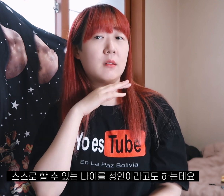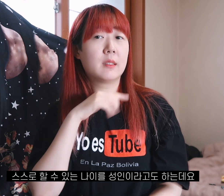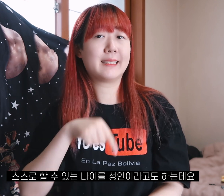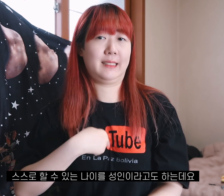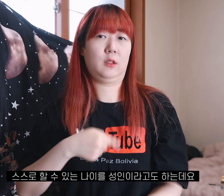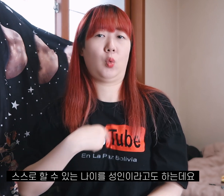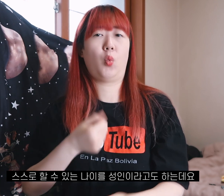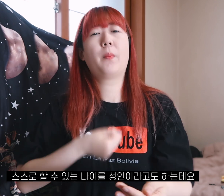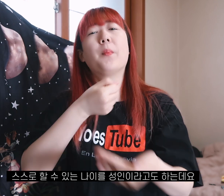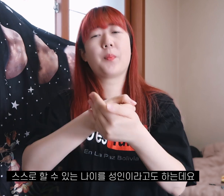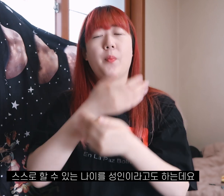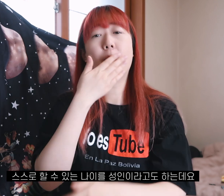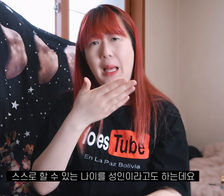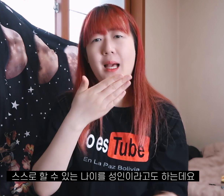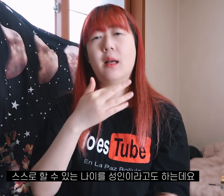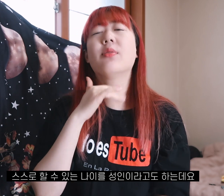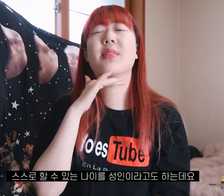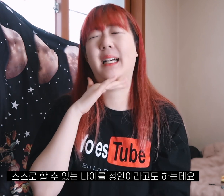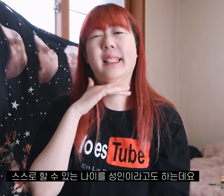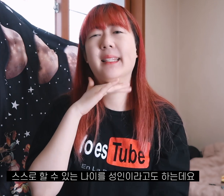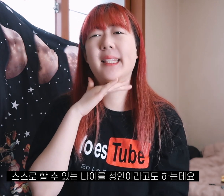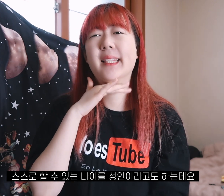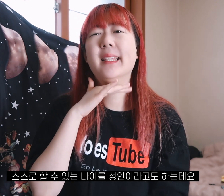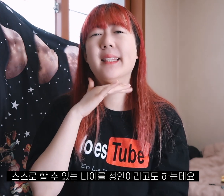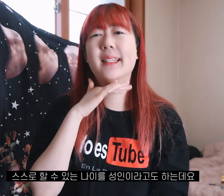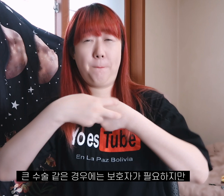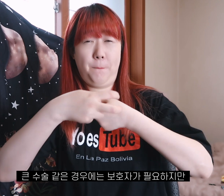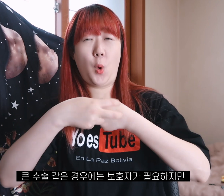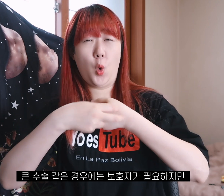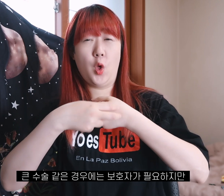The age at which you can do it yourself is also called an adult.